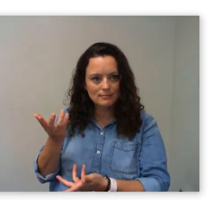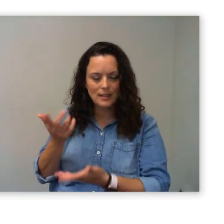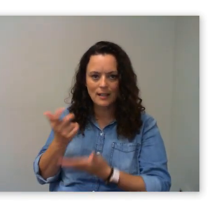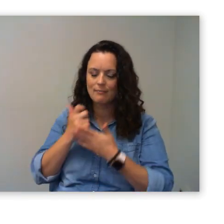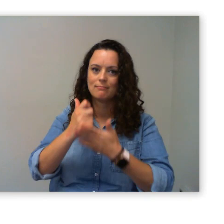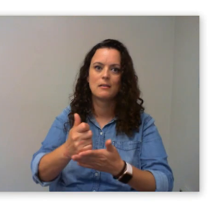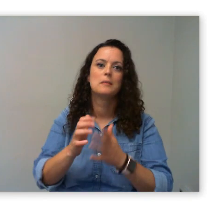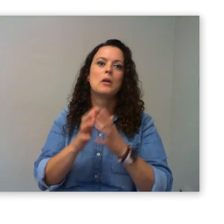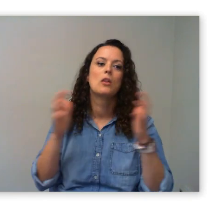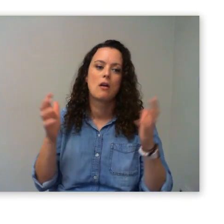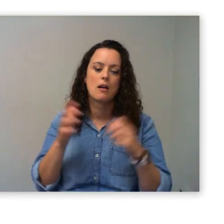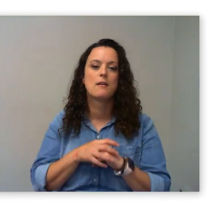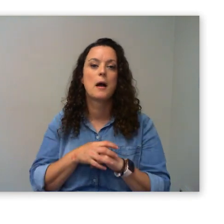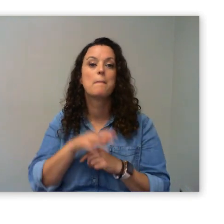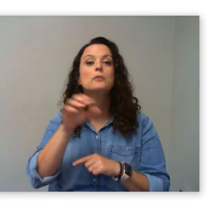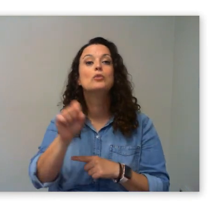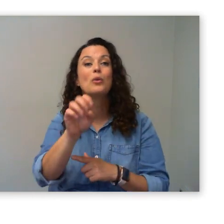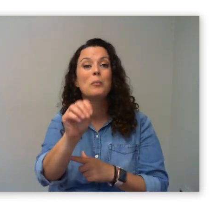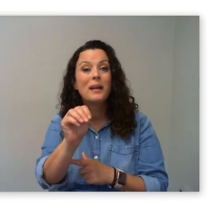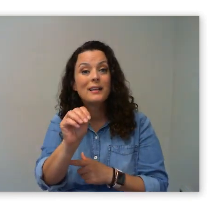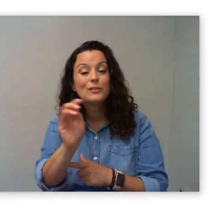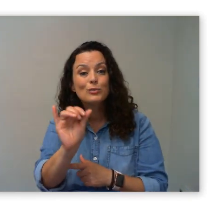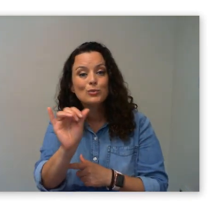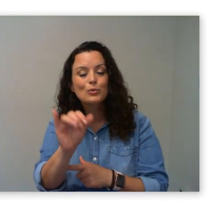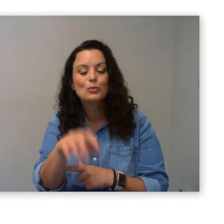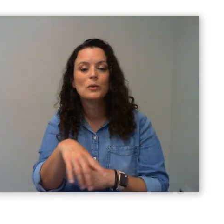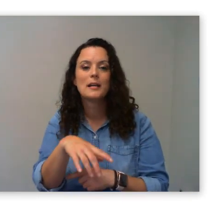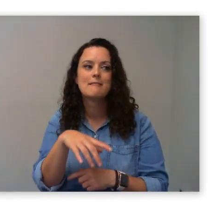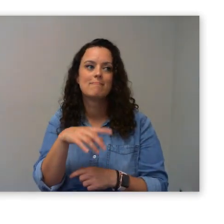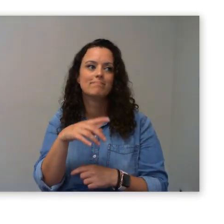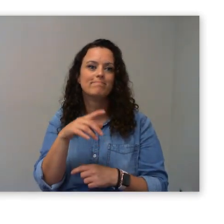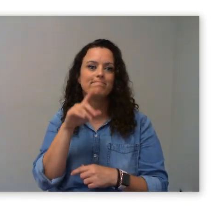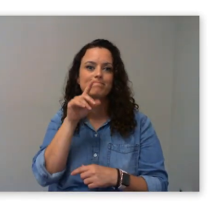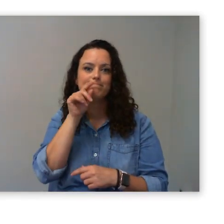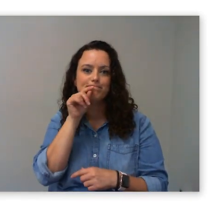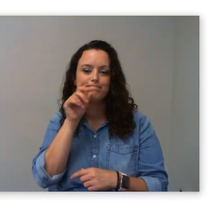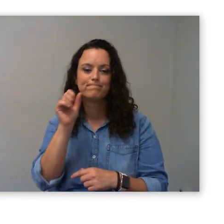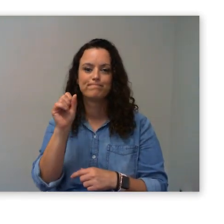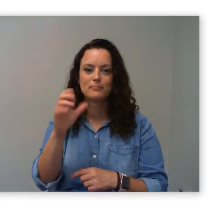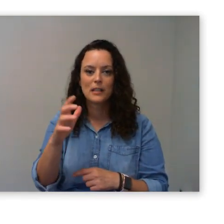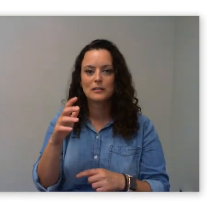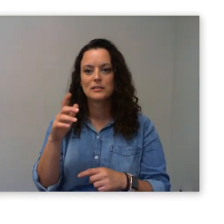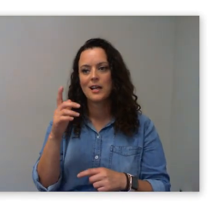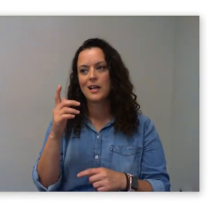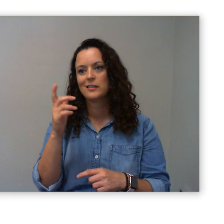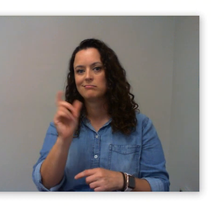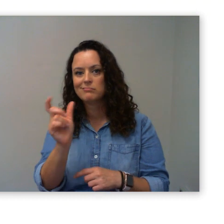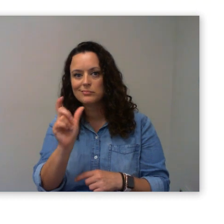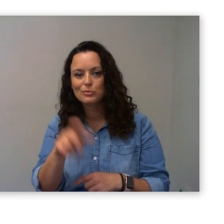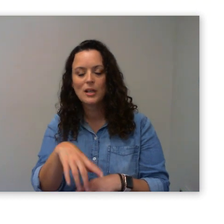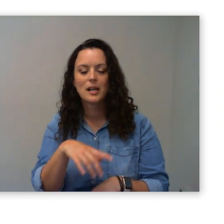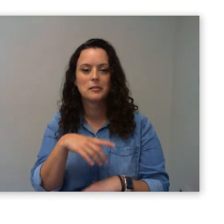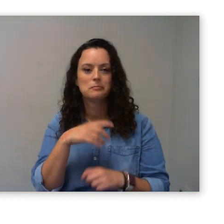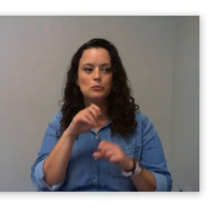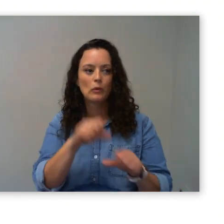quite a bit and then social media there's lots of different uh accounts to follow on social media